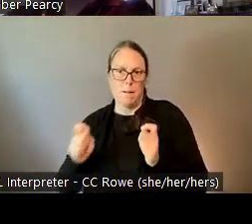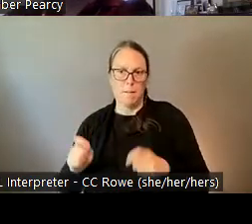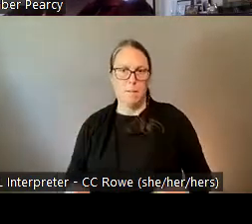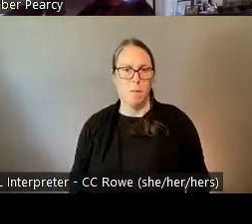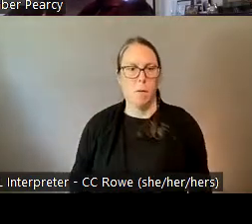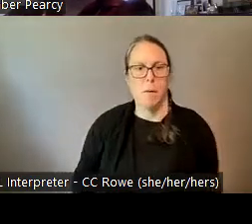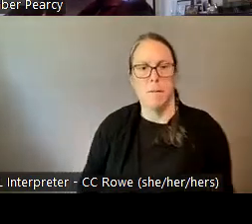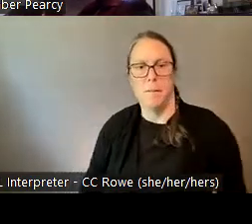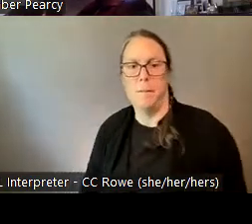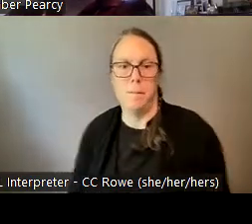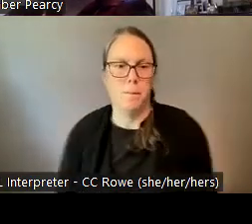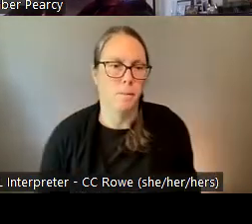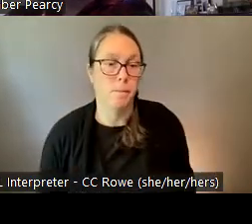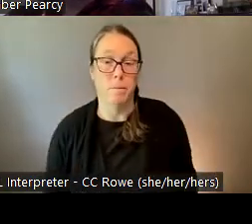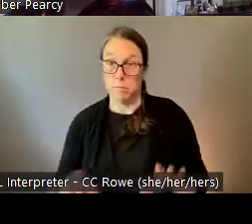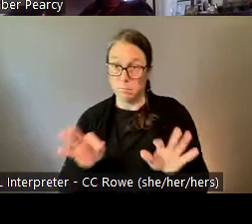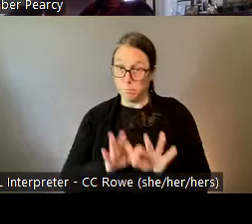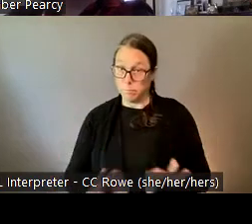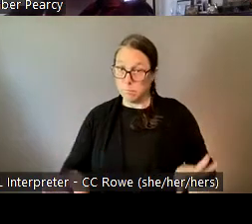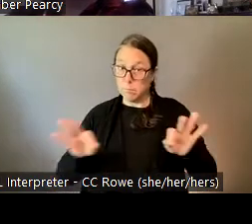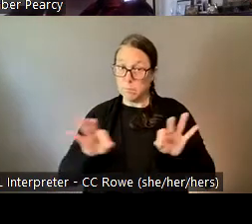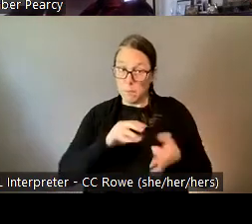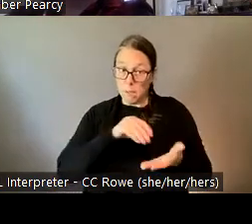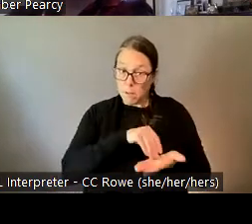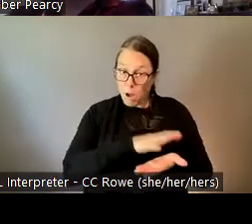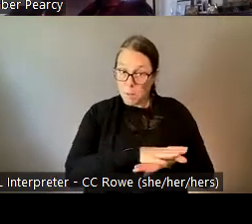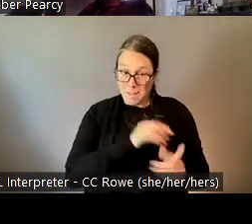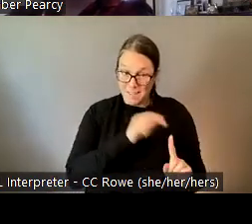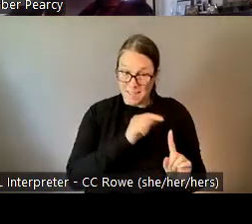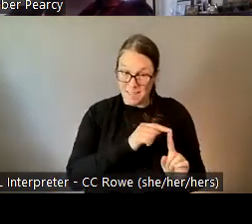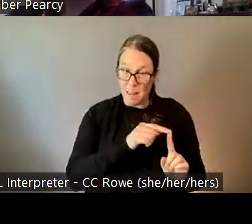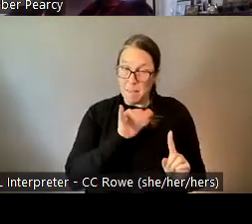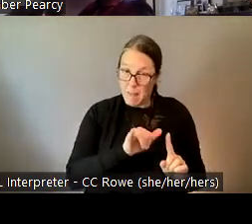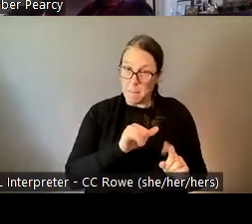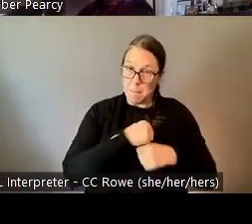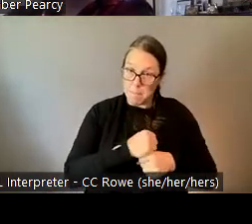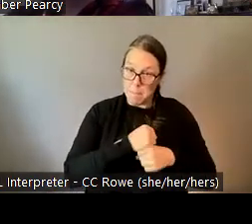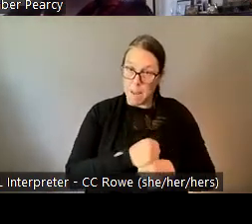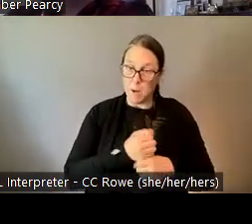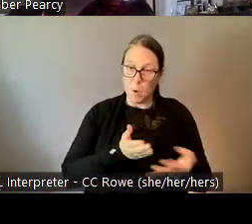It's important to know though that documents which have been created using OCR must be proofread